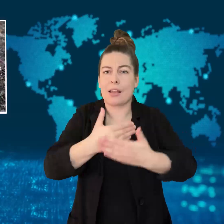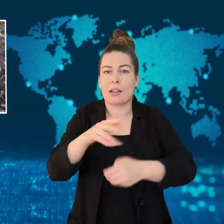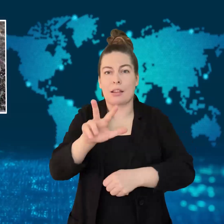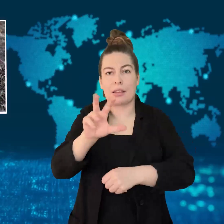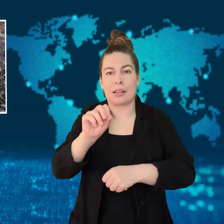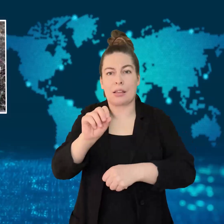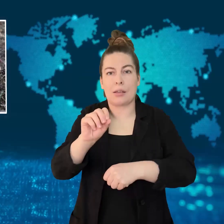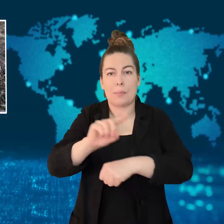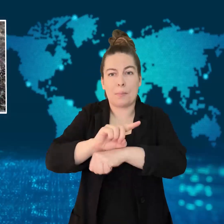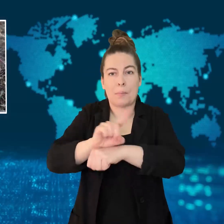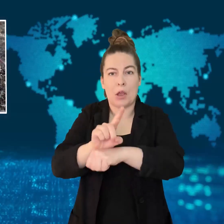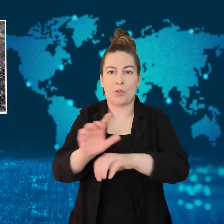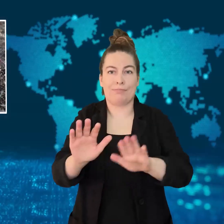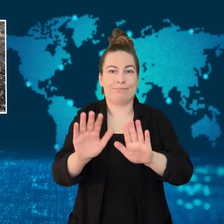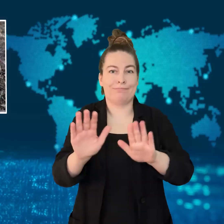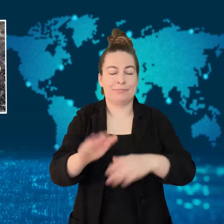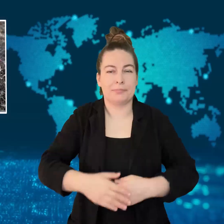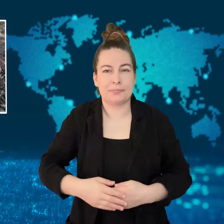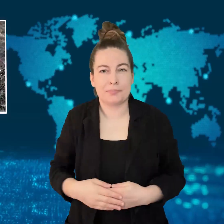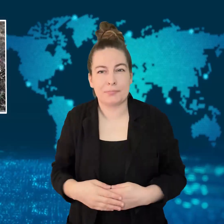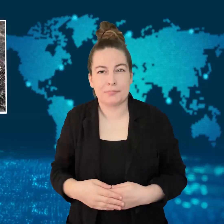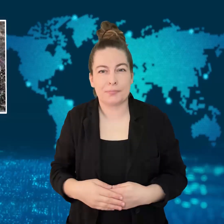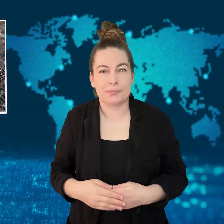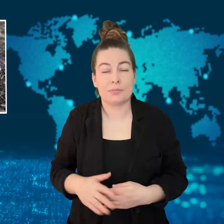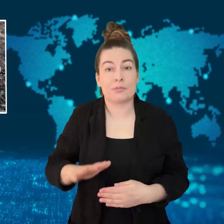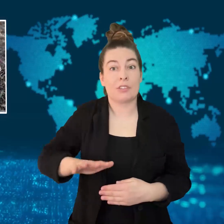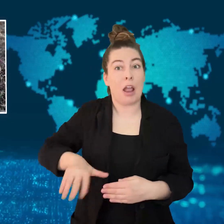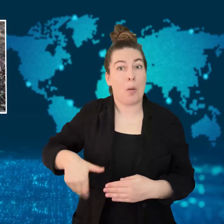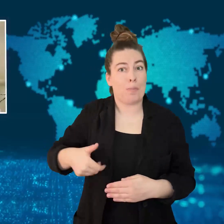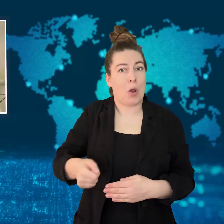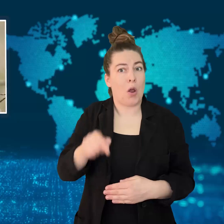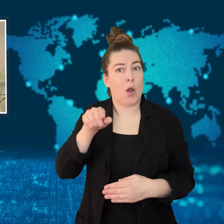about 30 minutes per day.